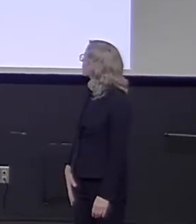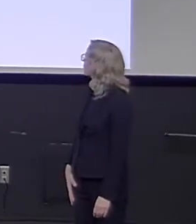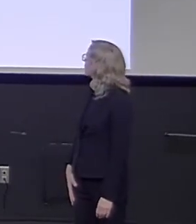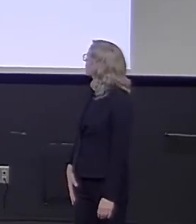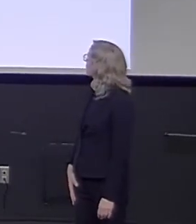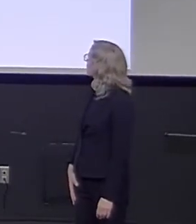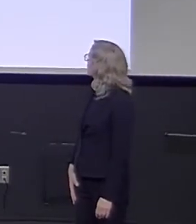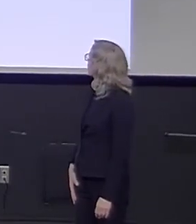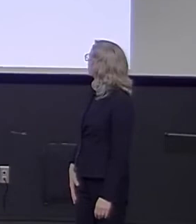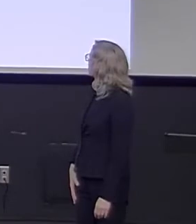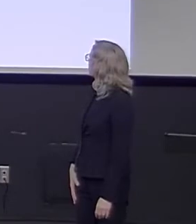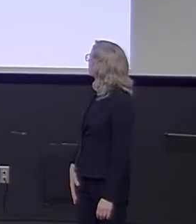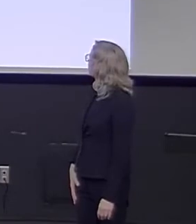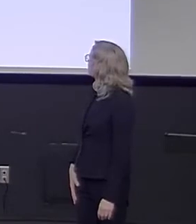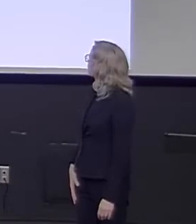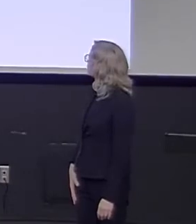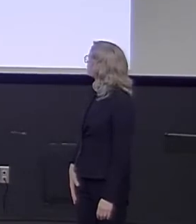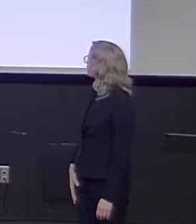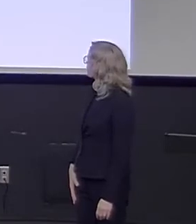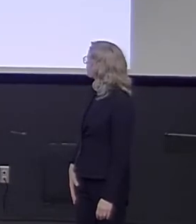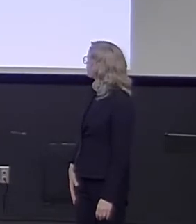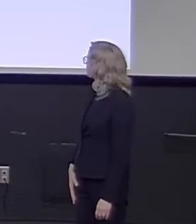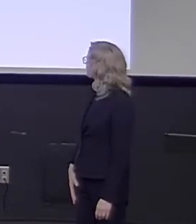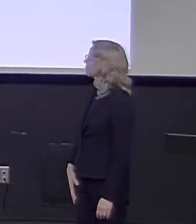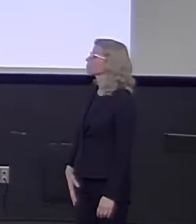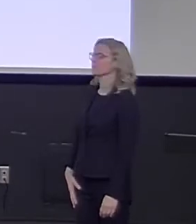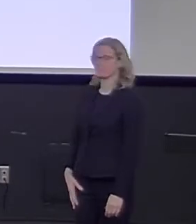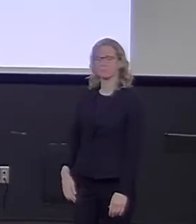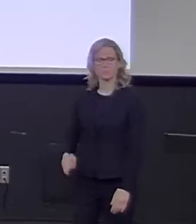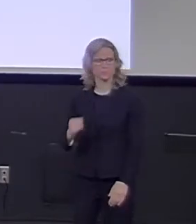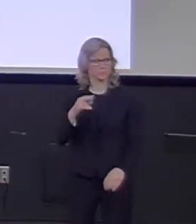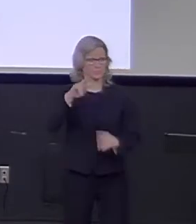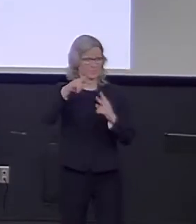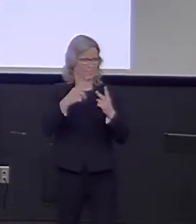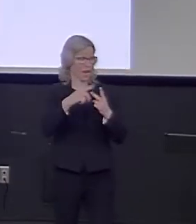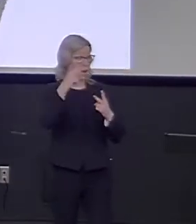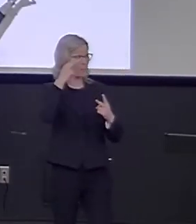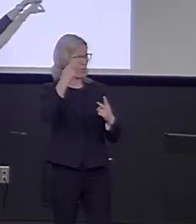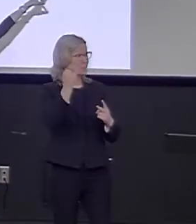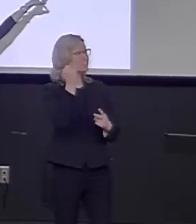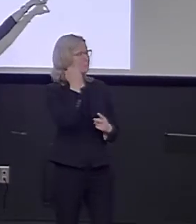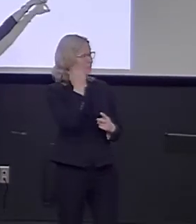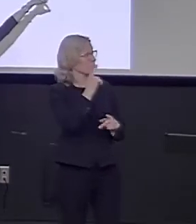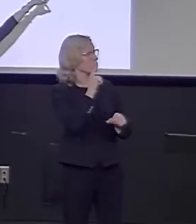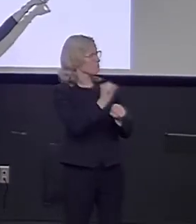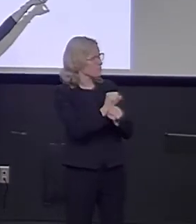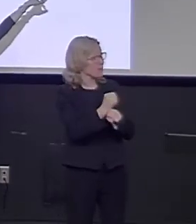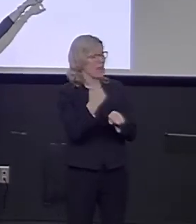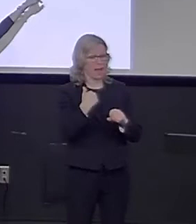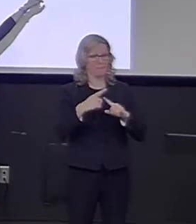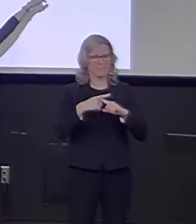is that if there was a difference that the difference would be back here in the back of the brain